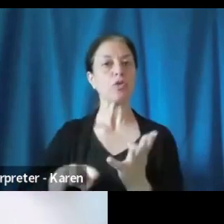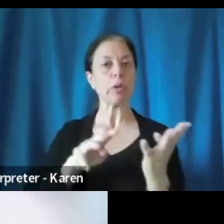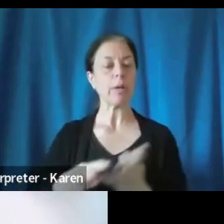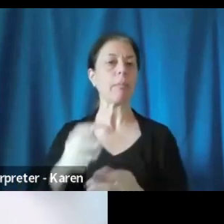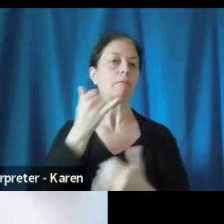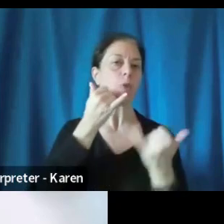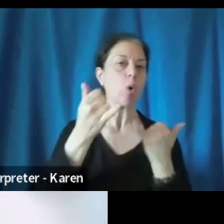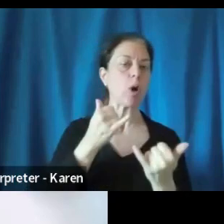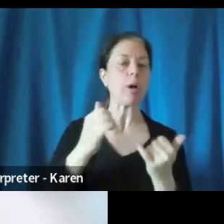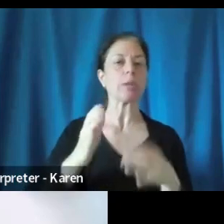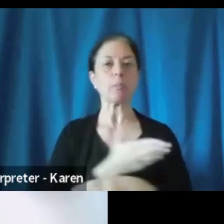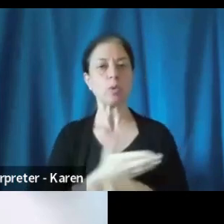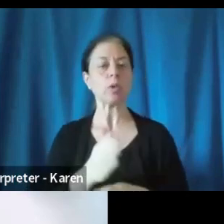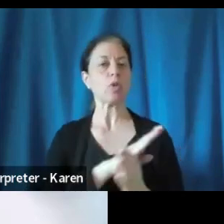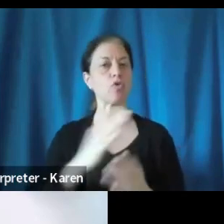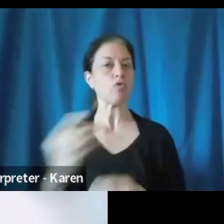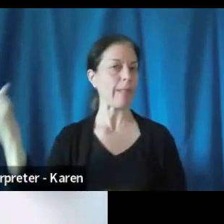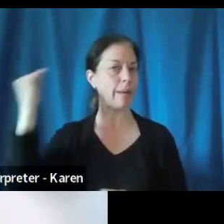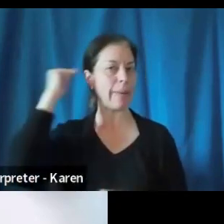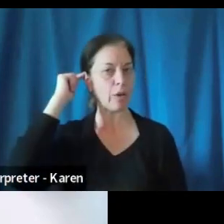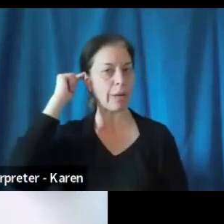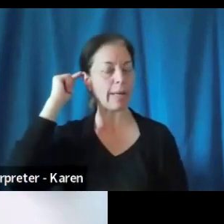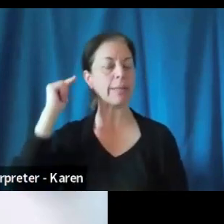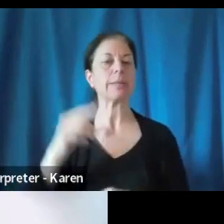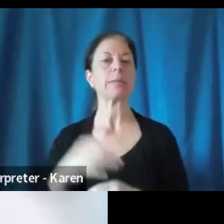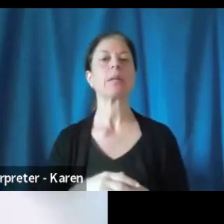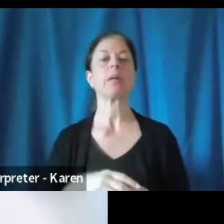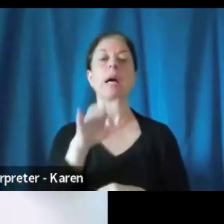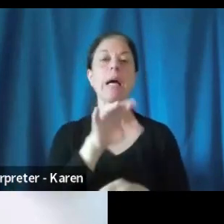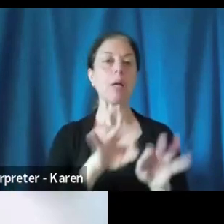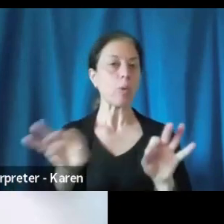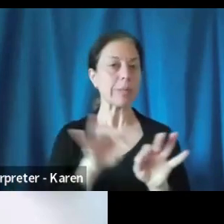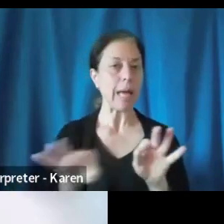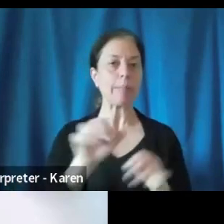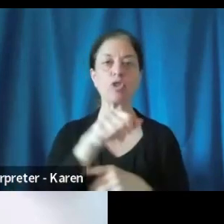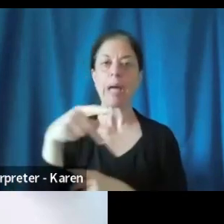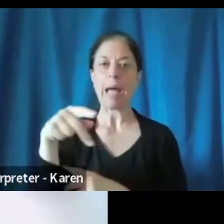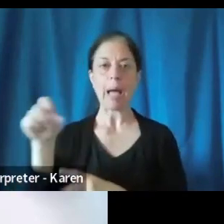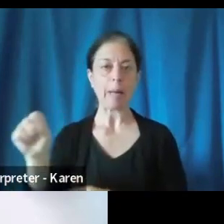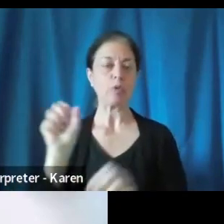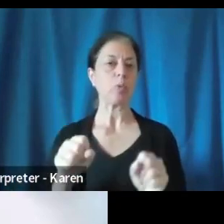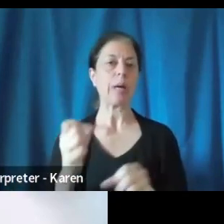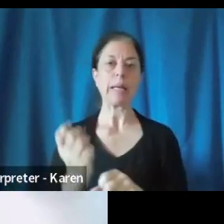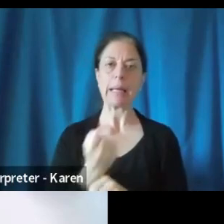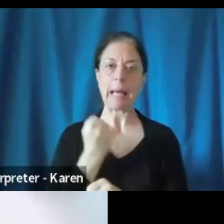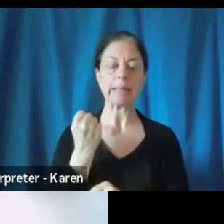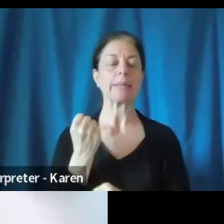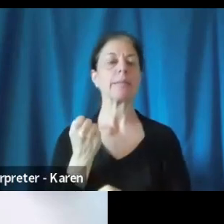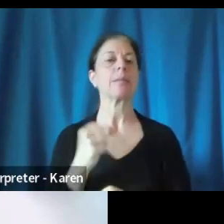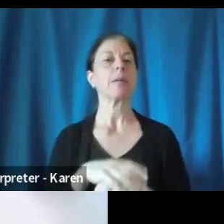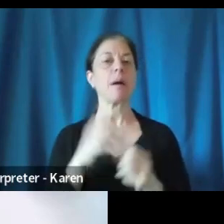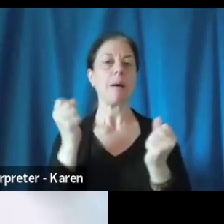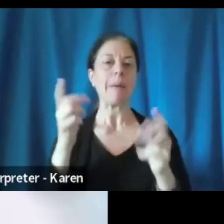phone has Bluetooth and so I can stream my phone calls and music and whatnot, directly to my hearing aids. There's